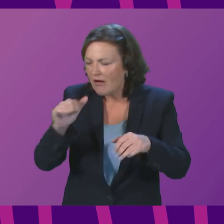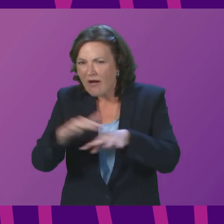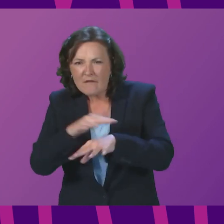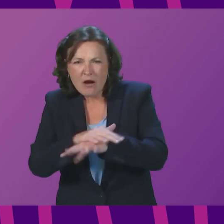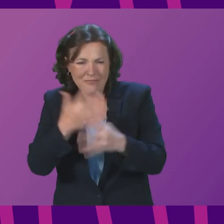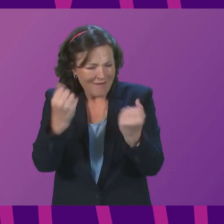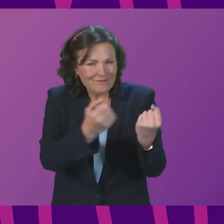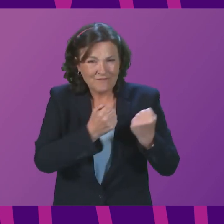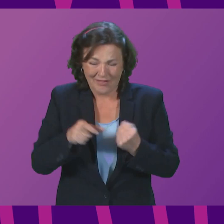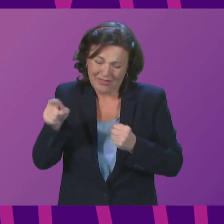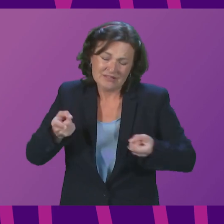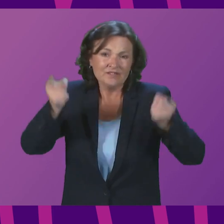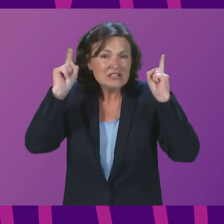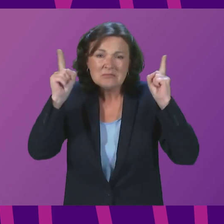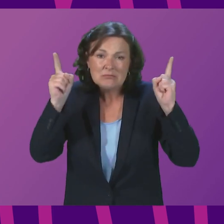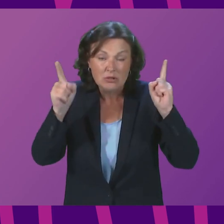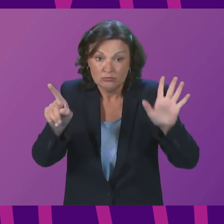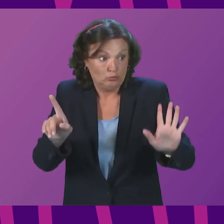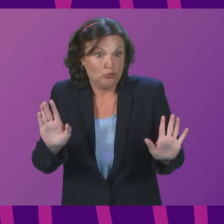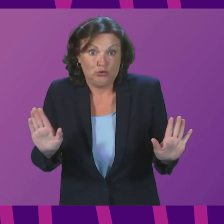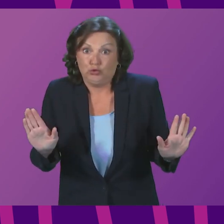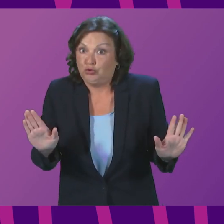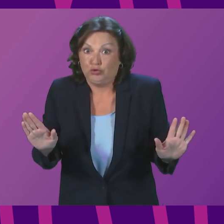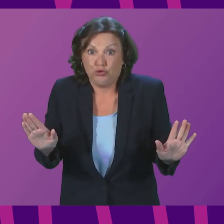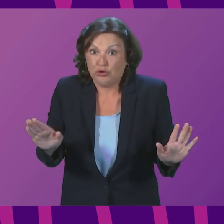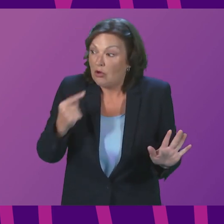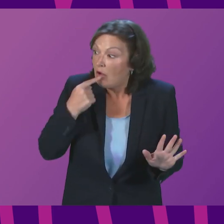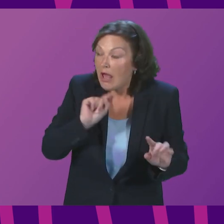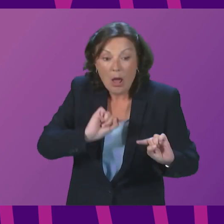This is a First Minister who is unforgiving when it comes to her opponents or anyone who